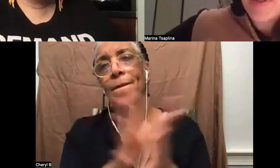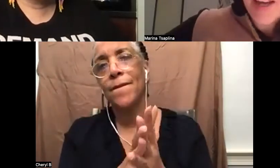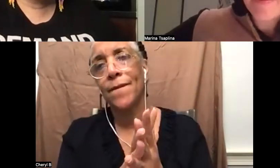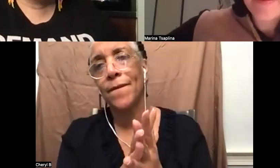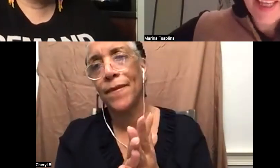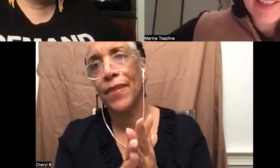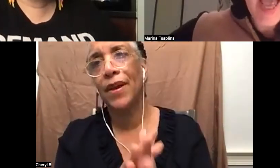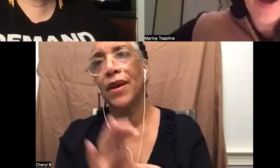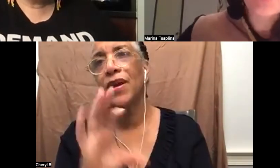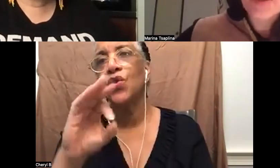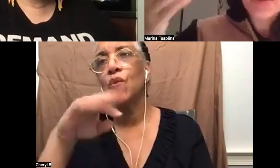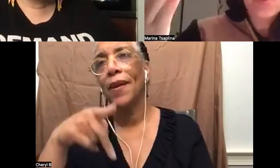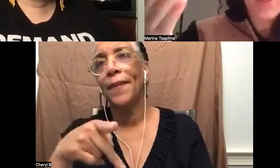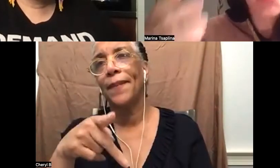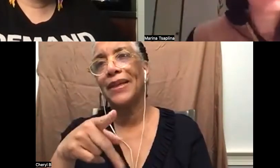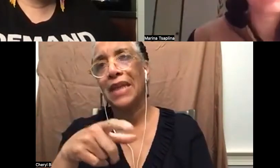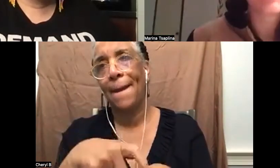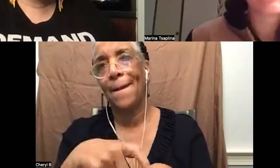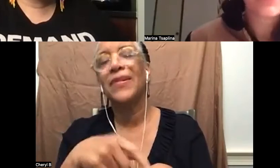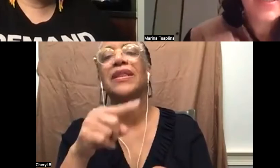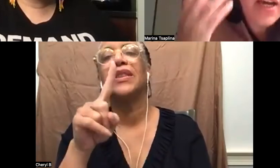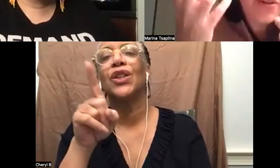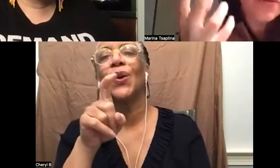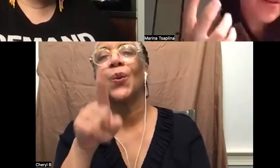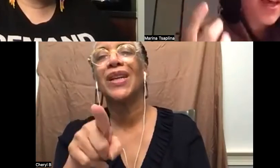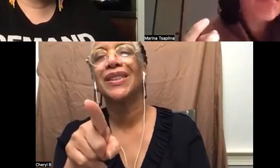Here's a question. How do you feel that